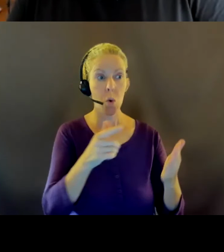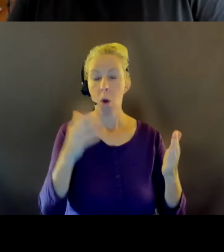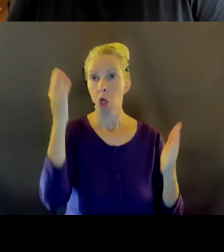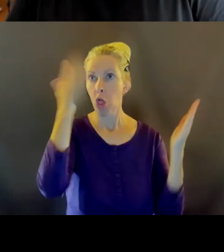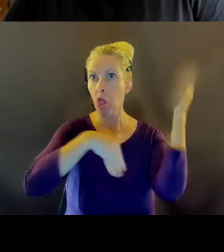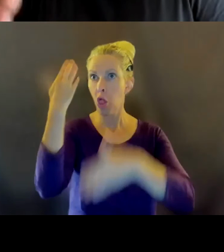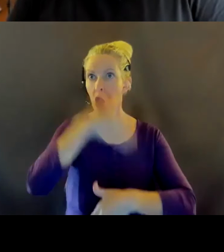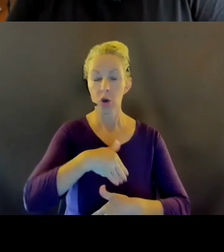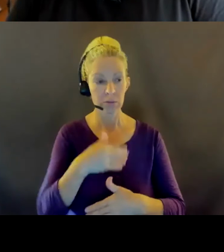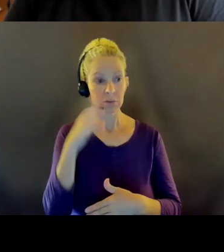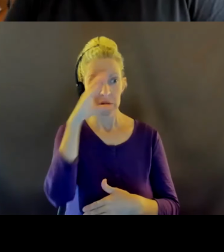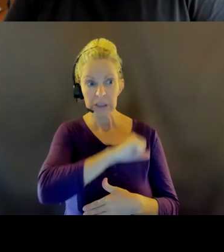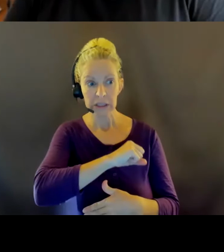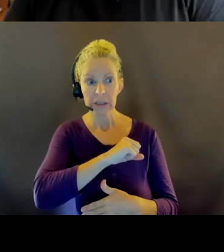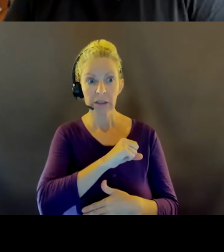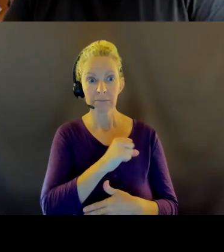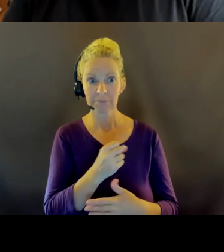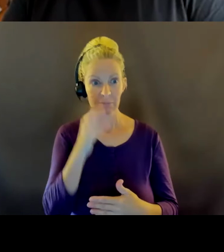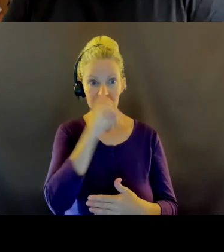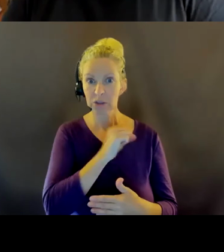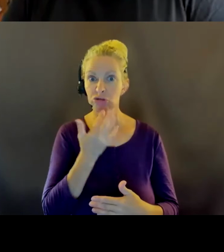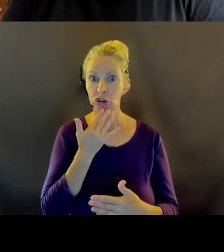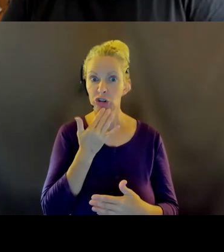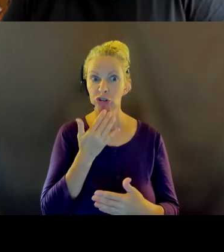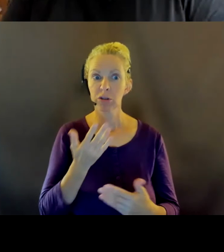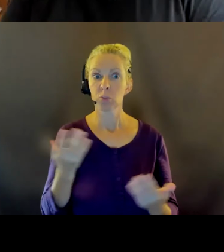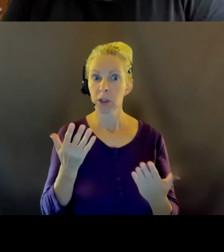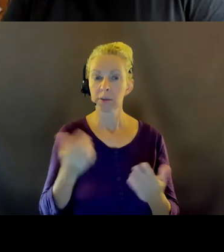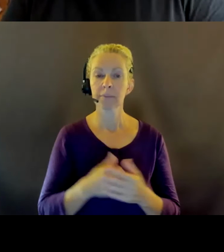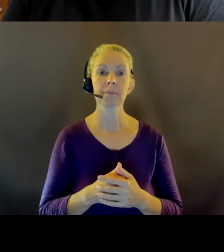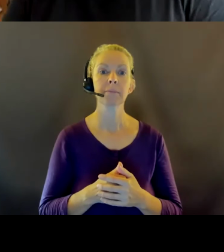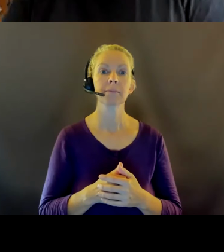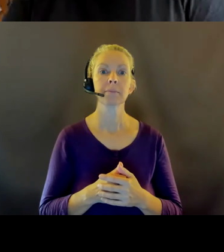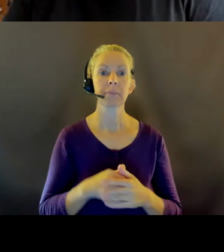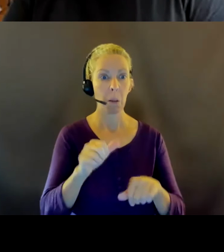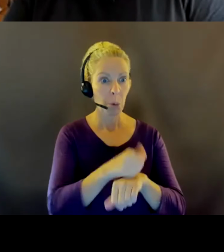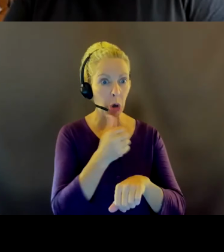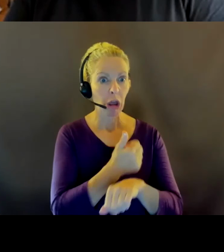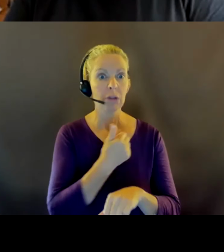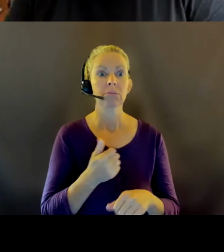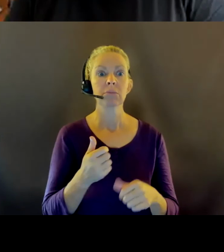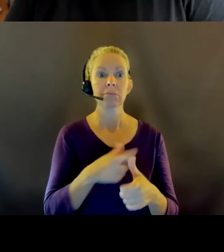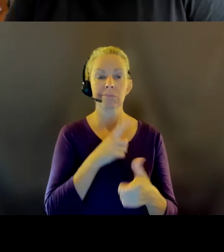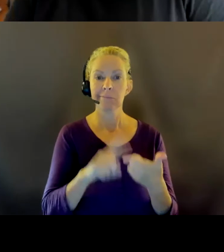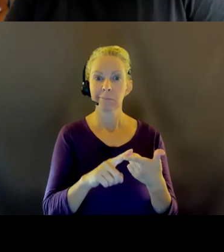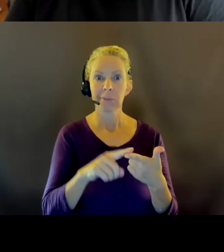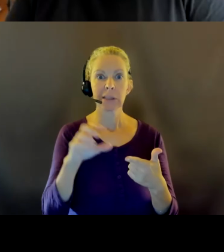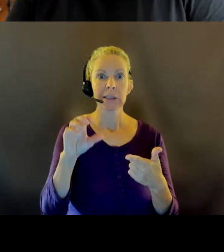You missed the color on Alberta, Saskatchewan, Manitoba, and Ontario.